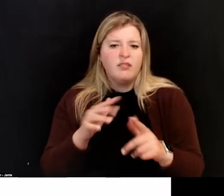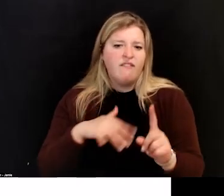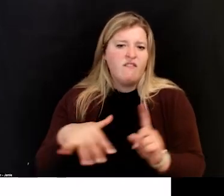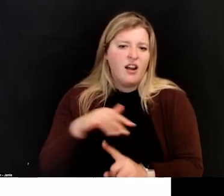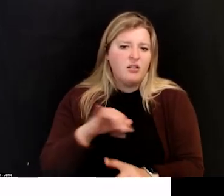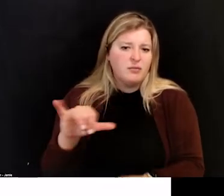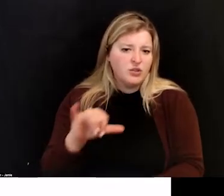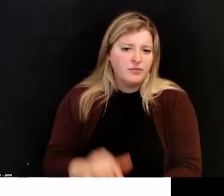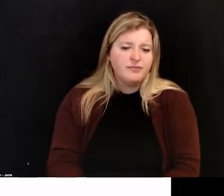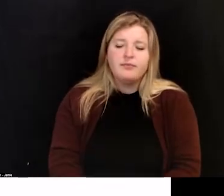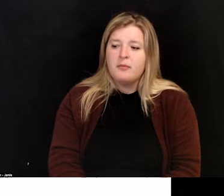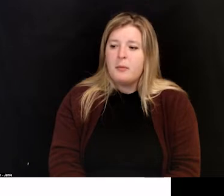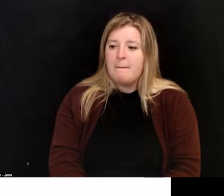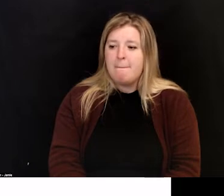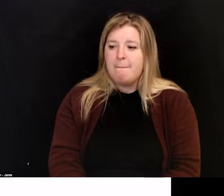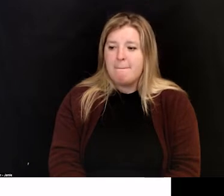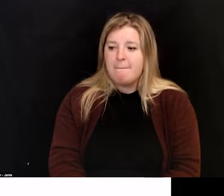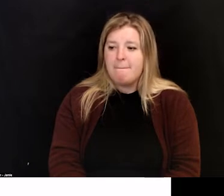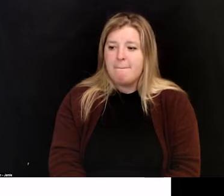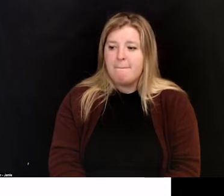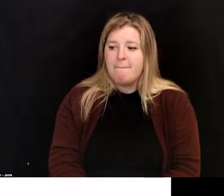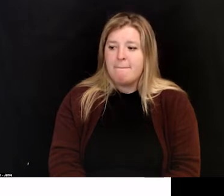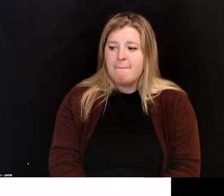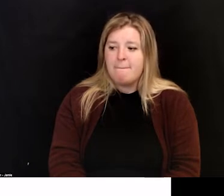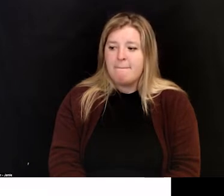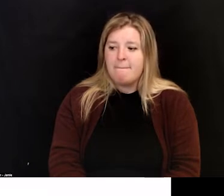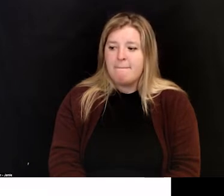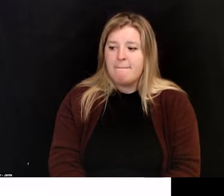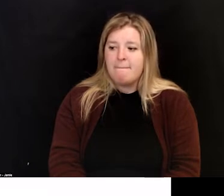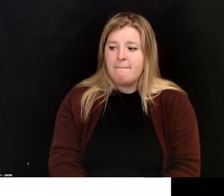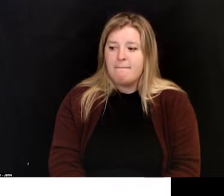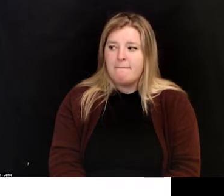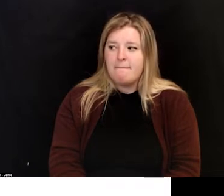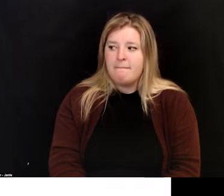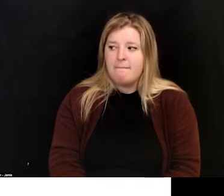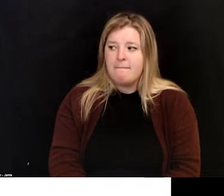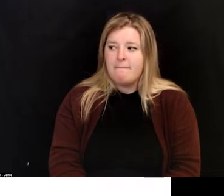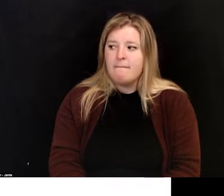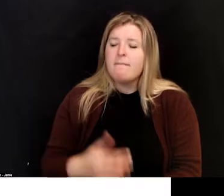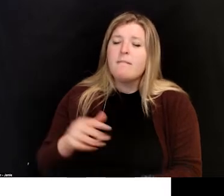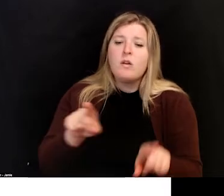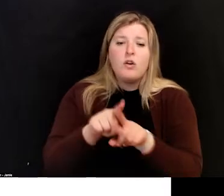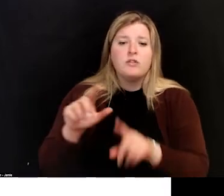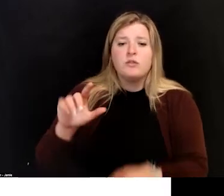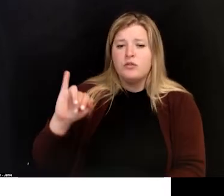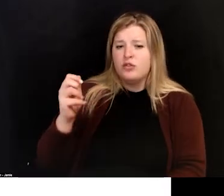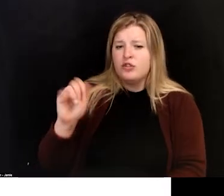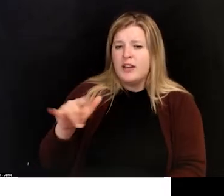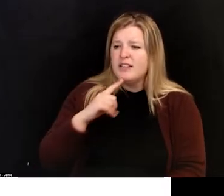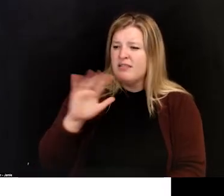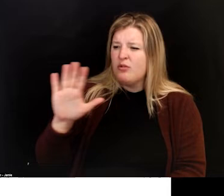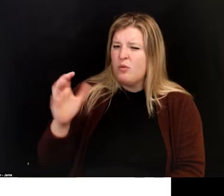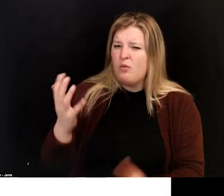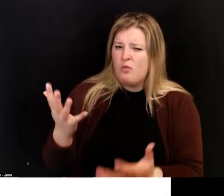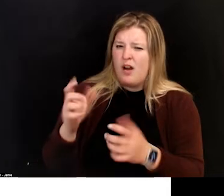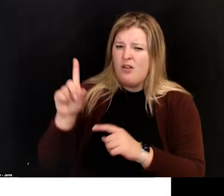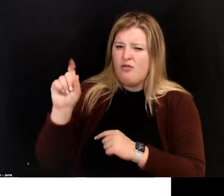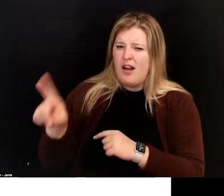While we're waiting for that, I'd also like to ask you about if we've been looking at-- our group,